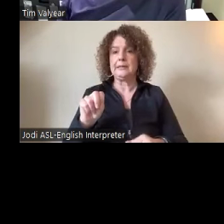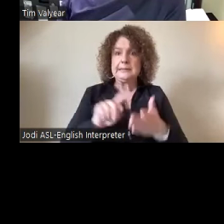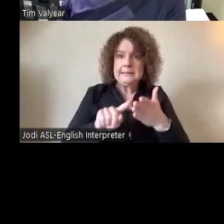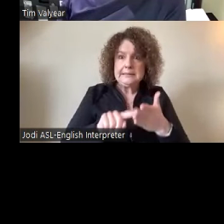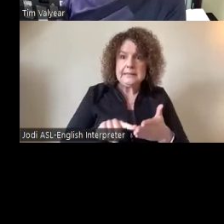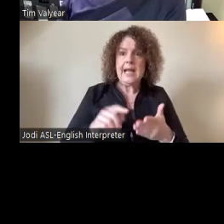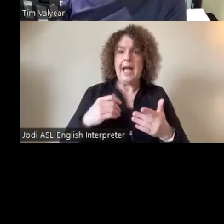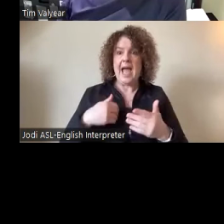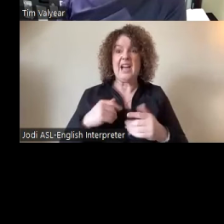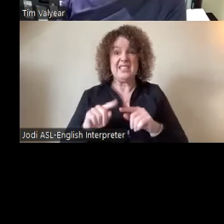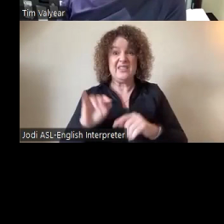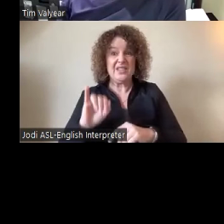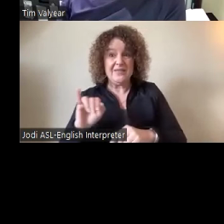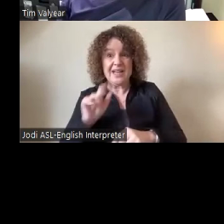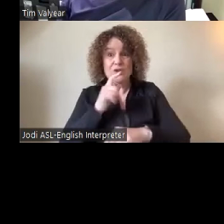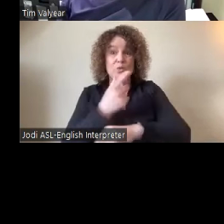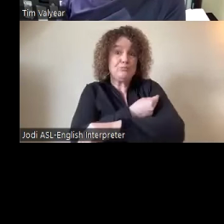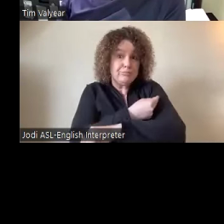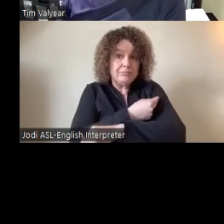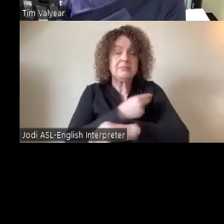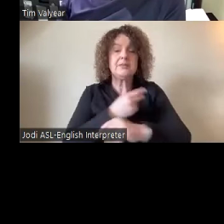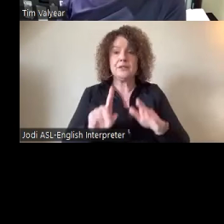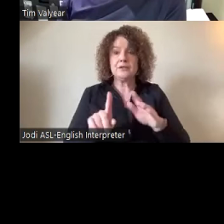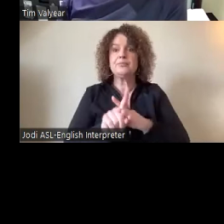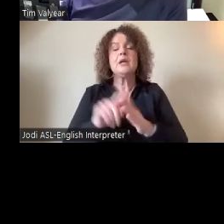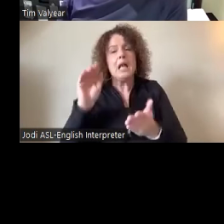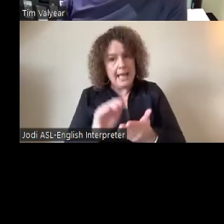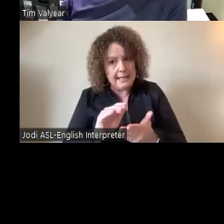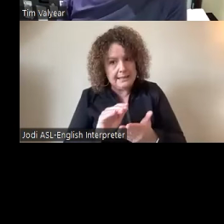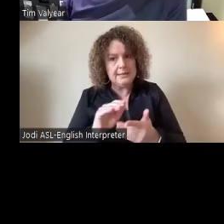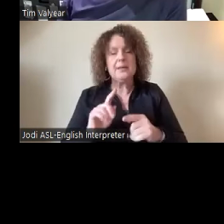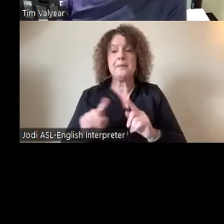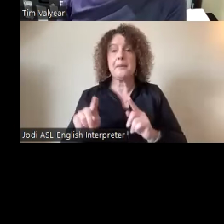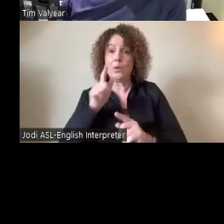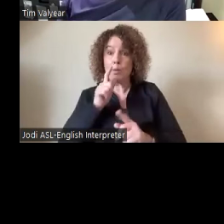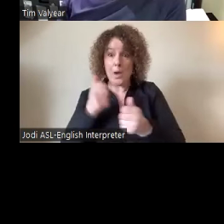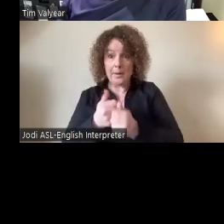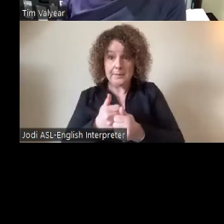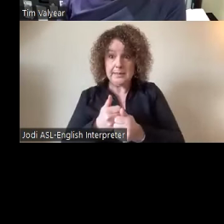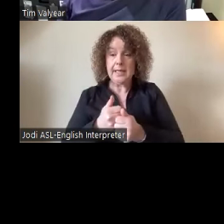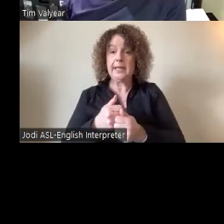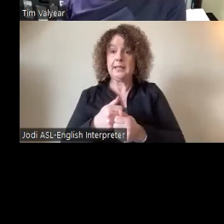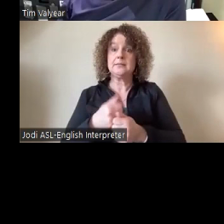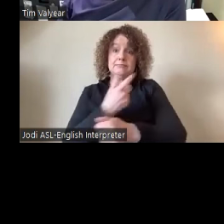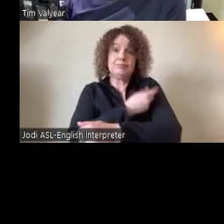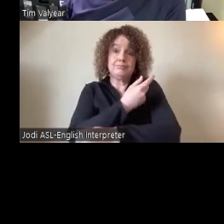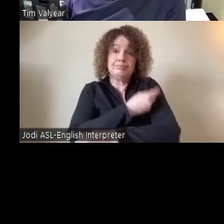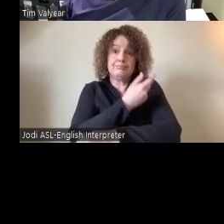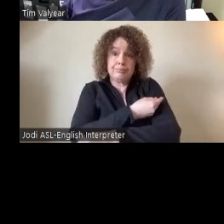still learnin about the effectiveness of the vaccines against preventing Omicron. There